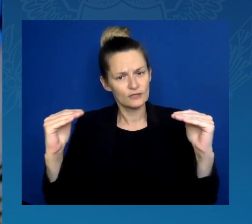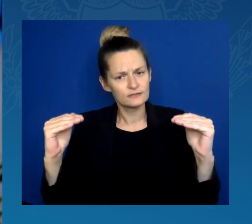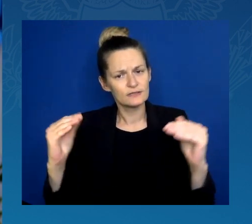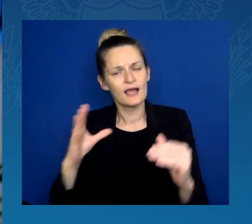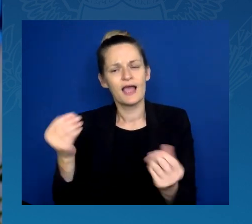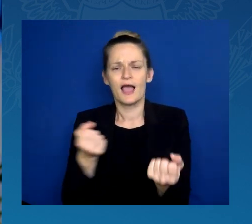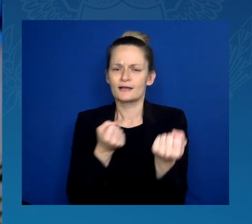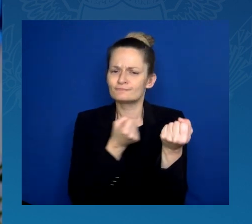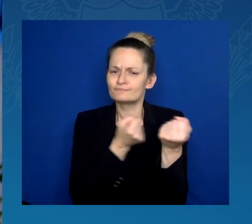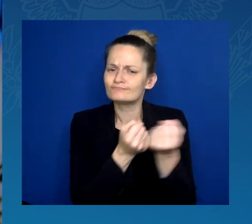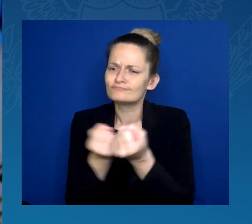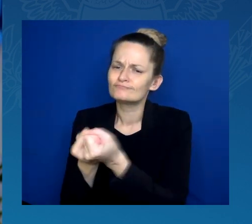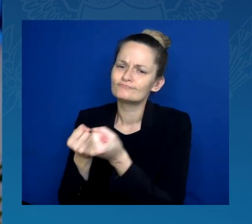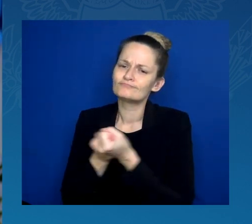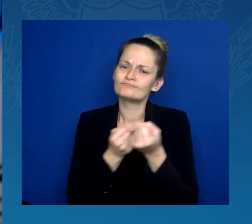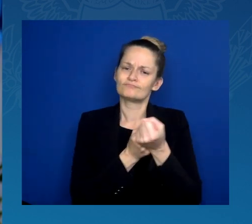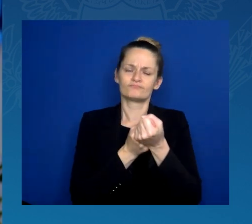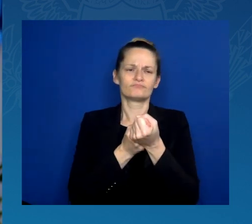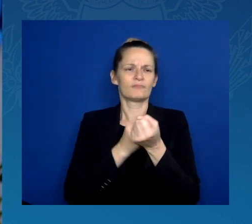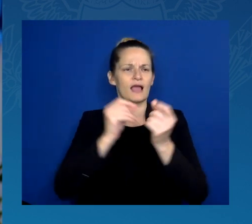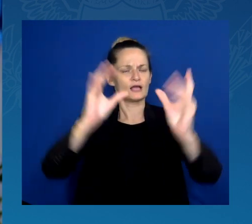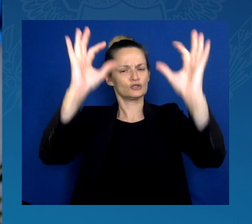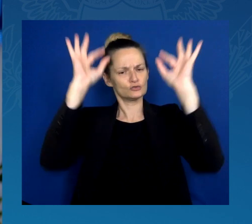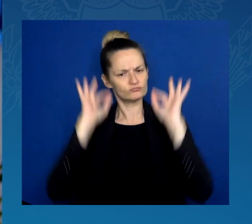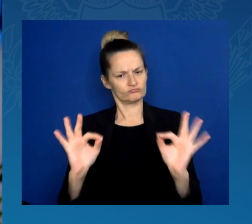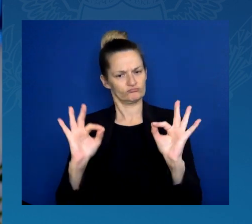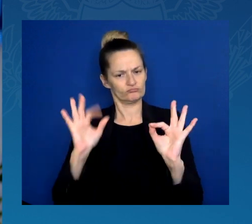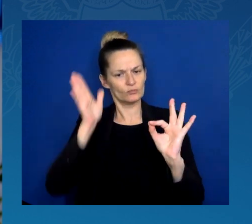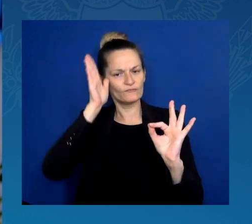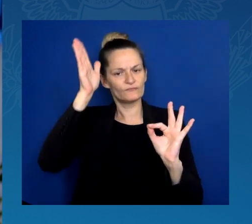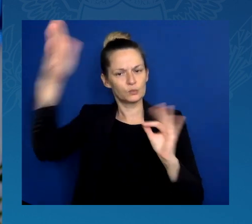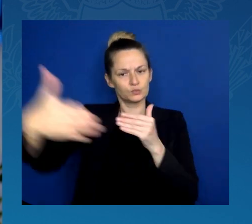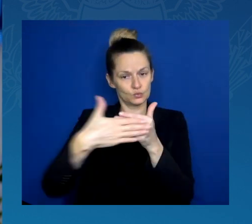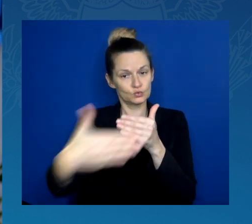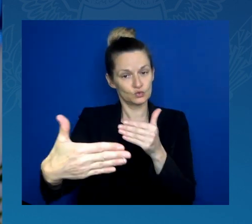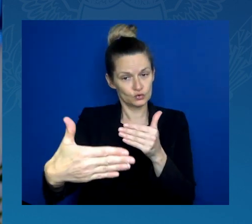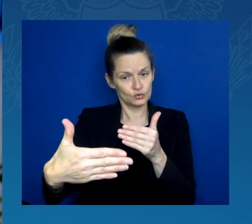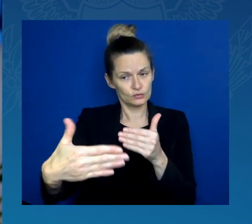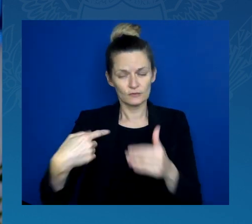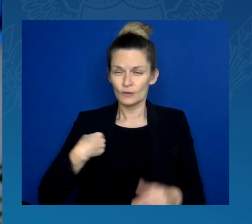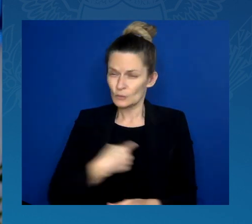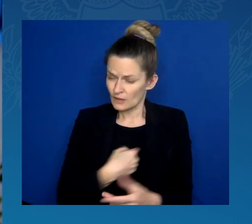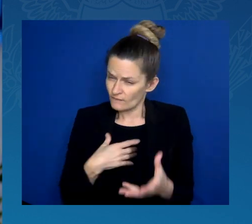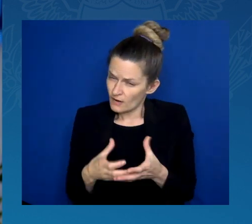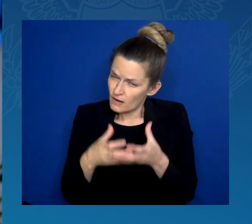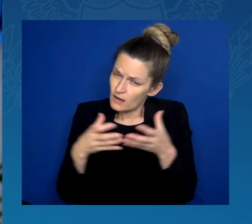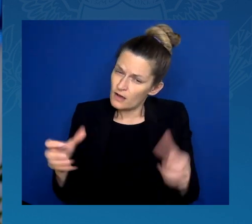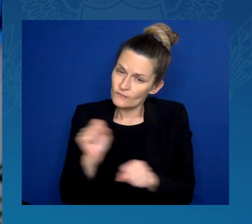America has a job to do. And to get it done, we need you.